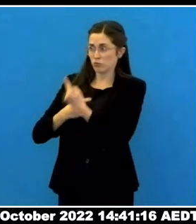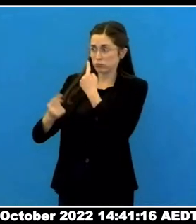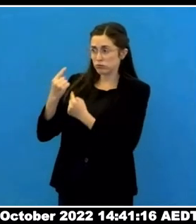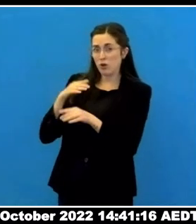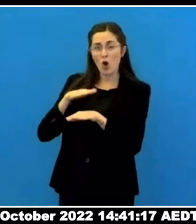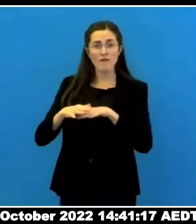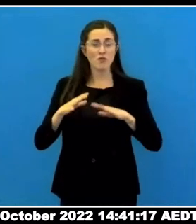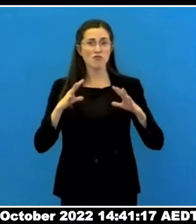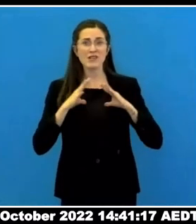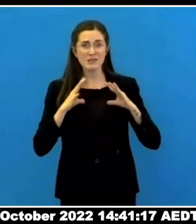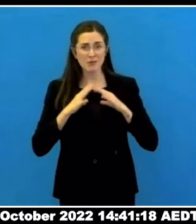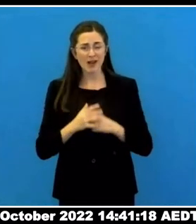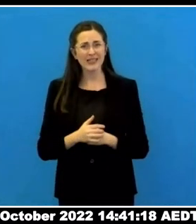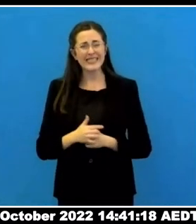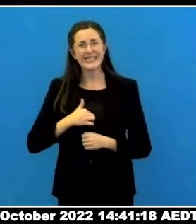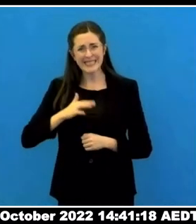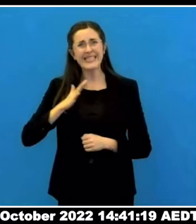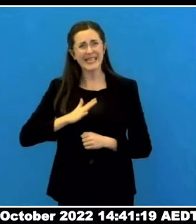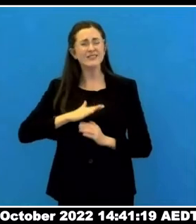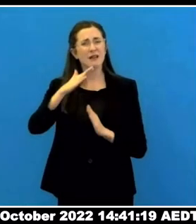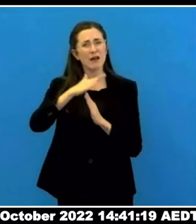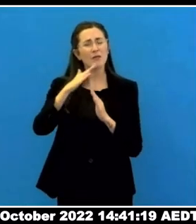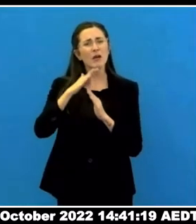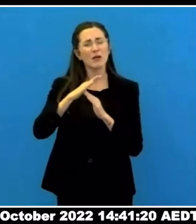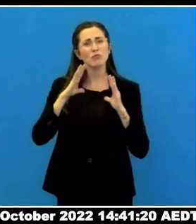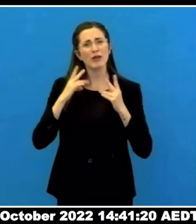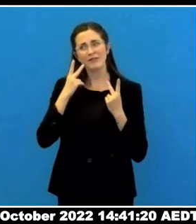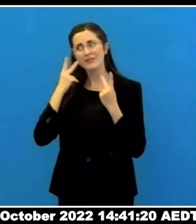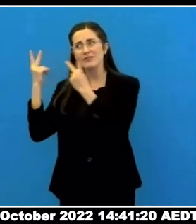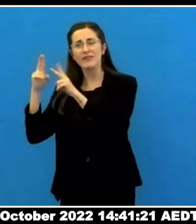so that I can have a break and visit my family in Iraq.